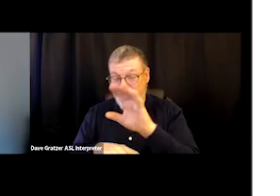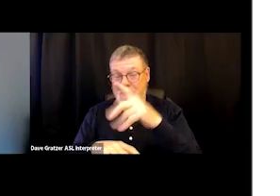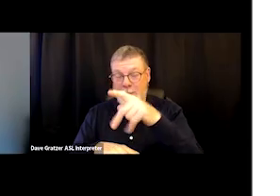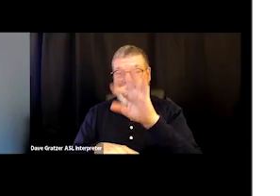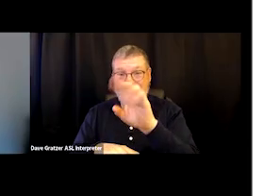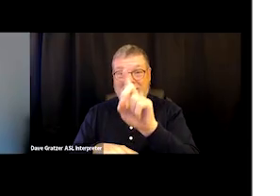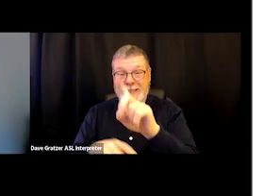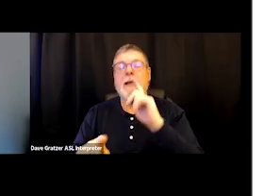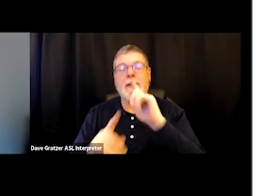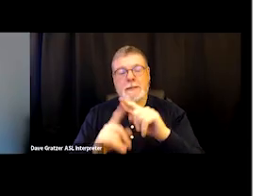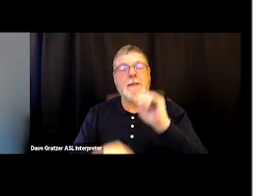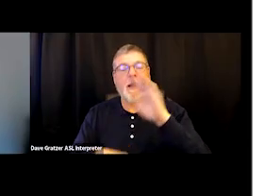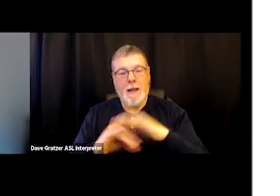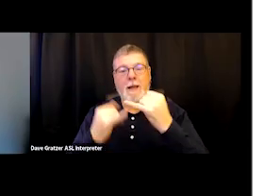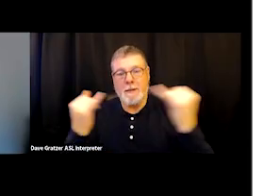the online disability benefit application.